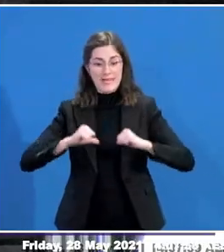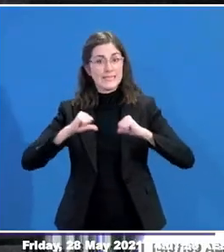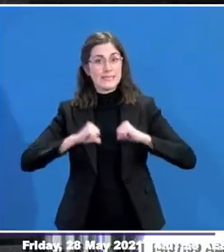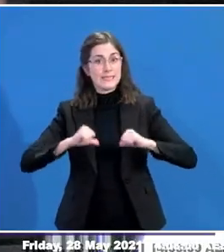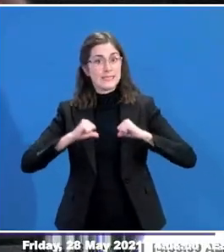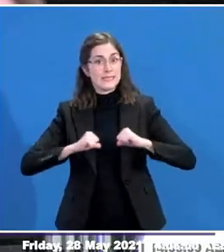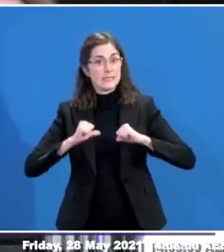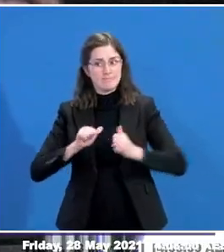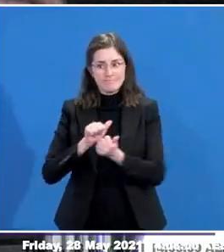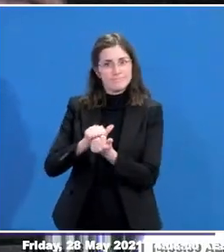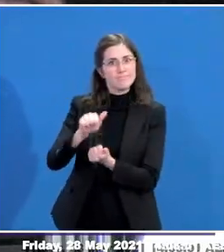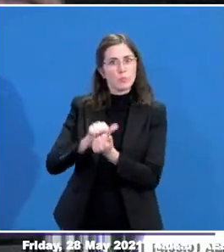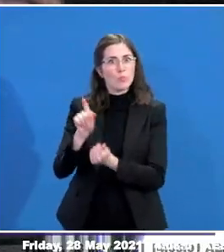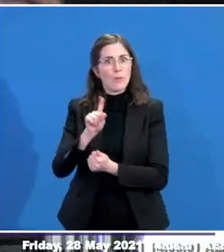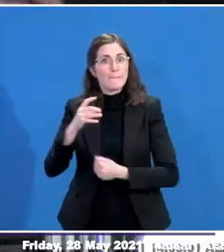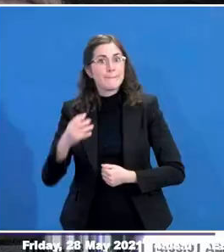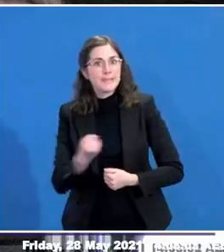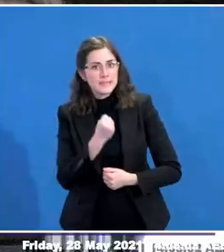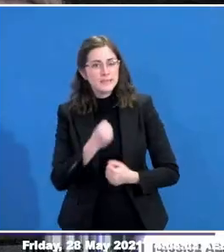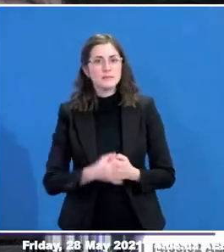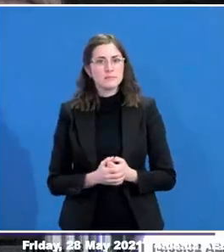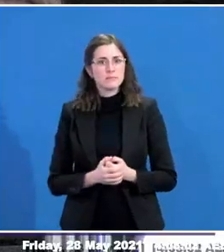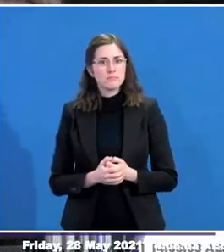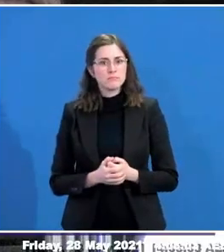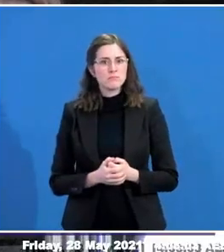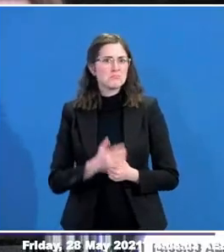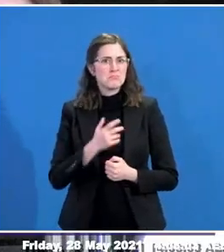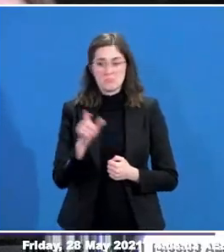I understand that there is for someone to be, or an organisation